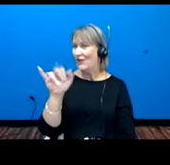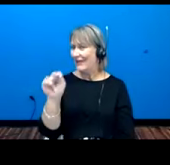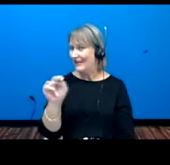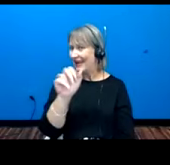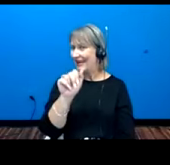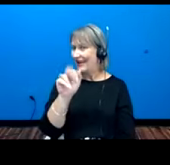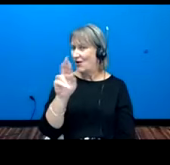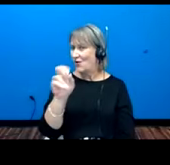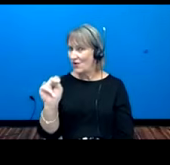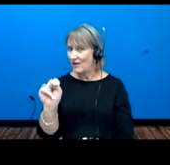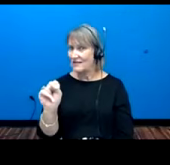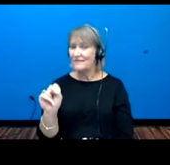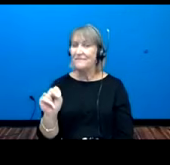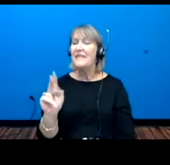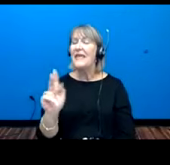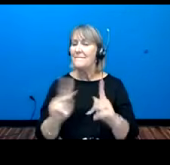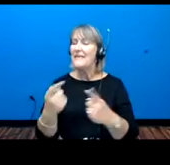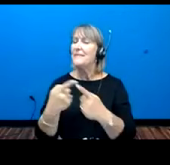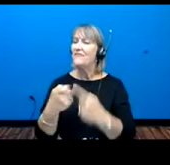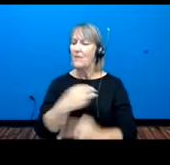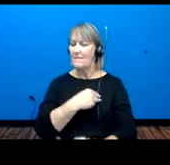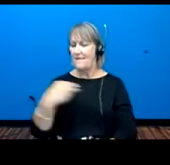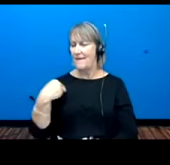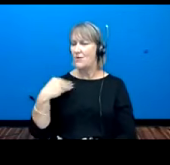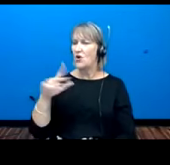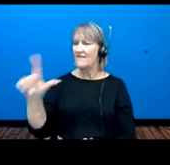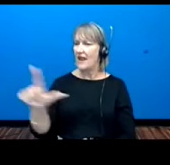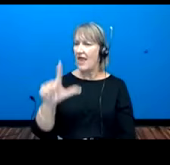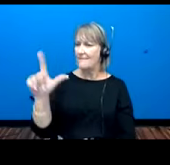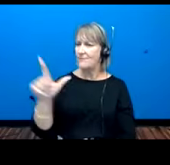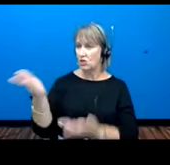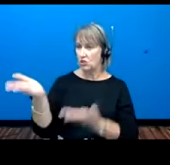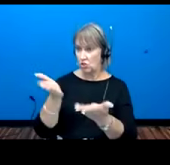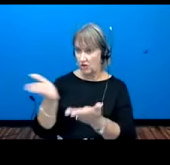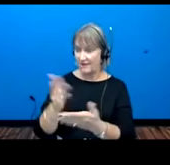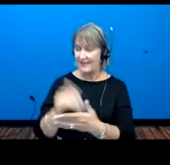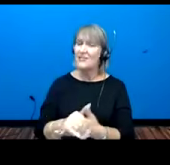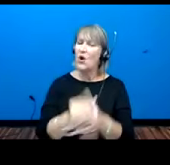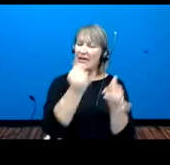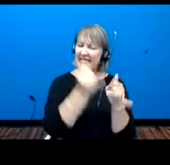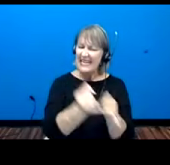"of the network of libraries to the National Library Service. Is the individual library considered a partner?”